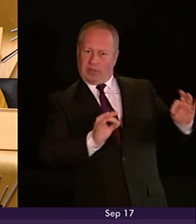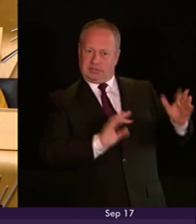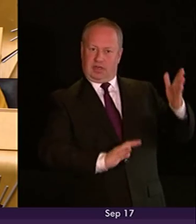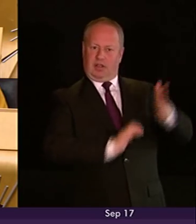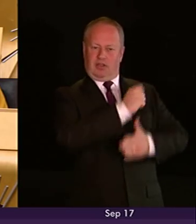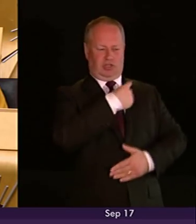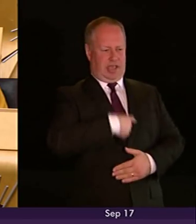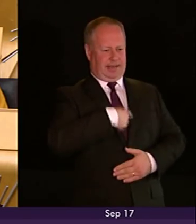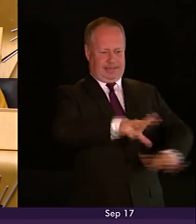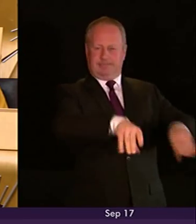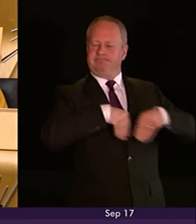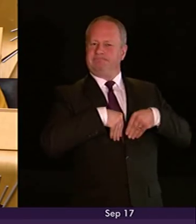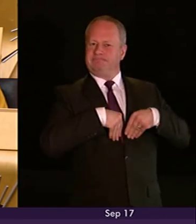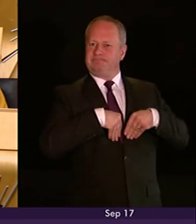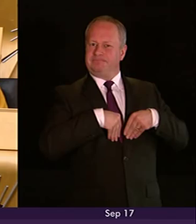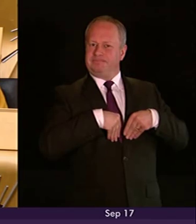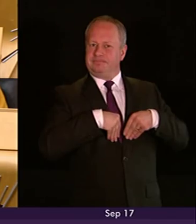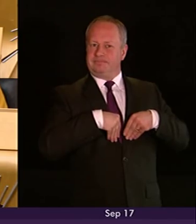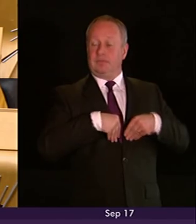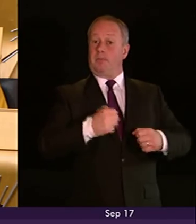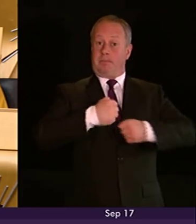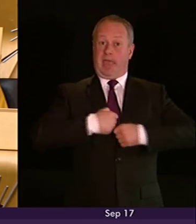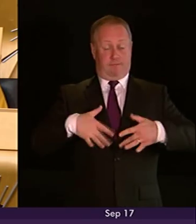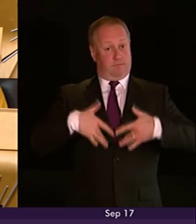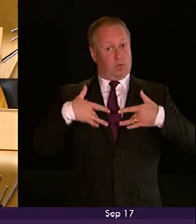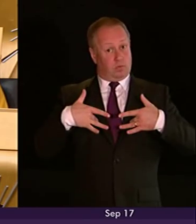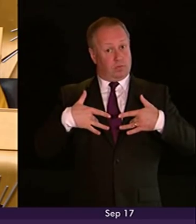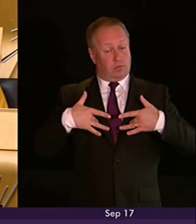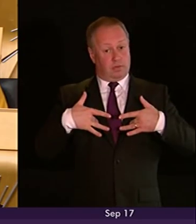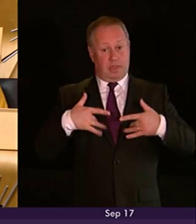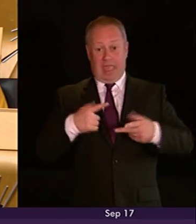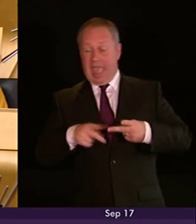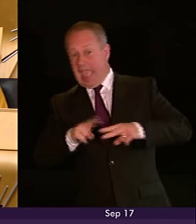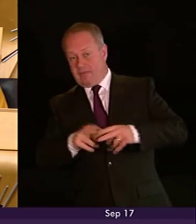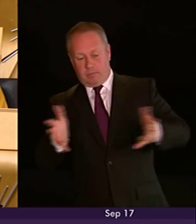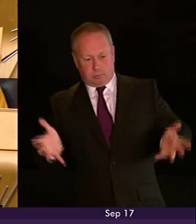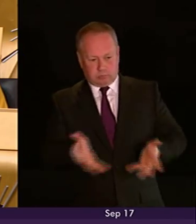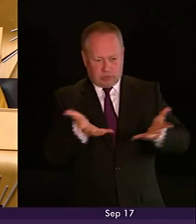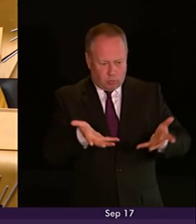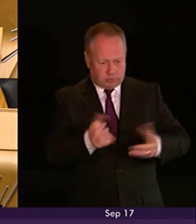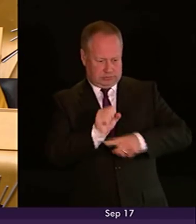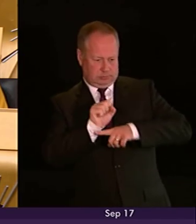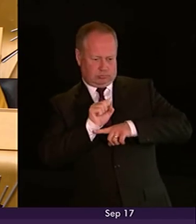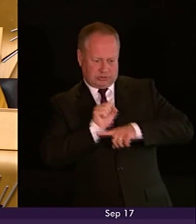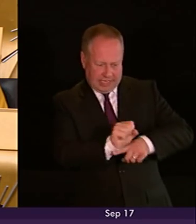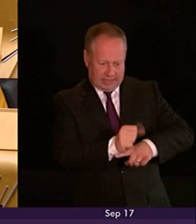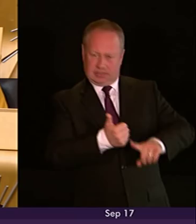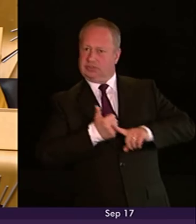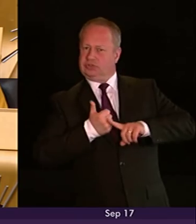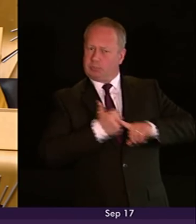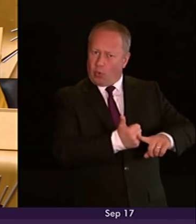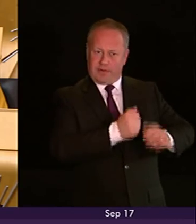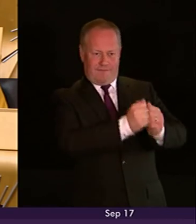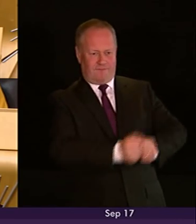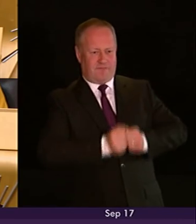My view is that, if we promote, protect, support and value British Sign Language and deaf culture,